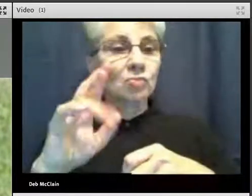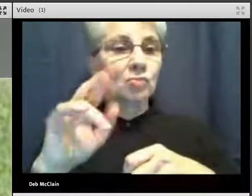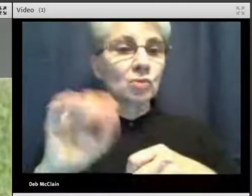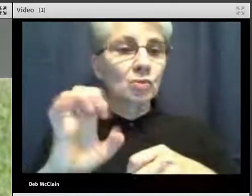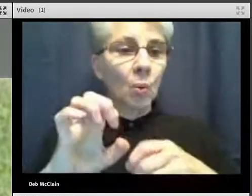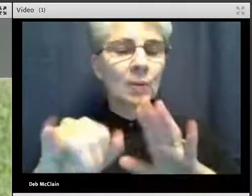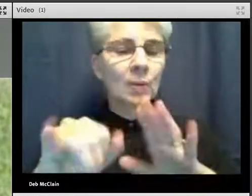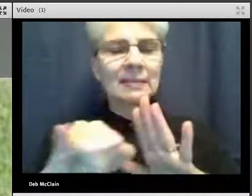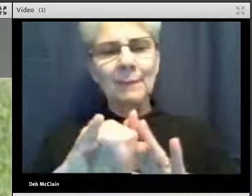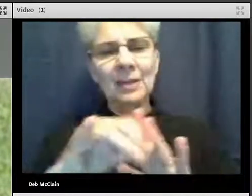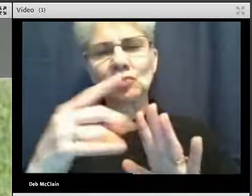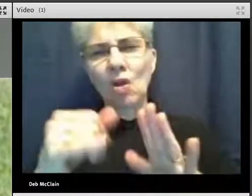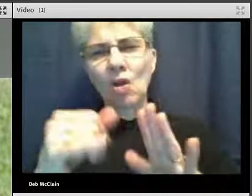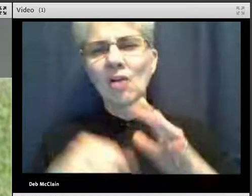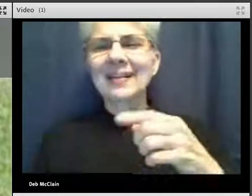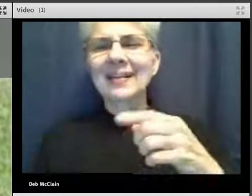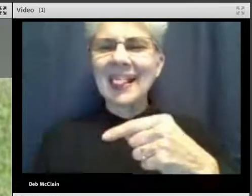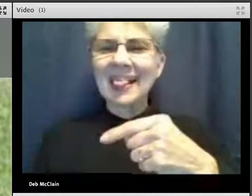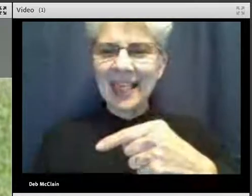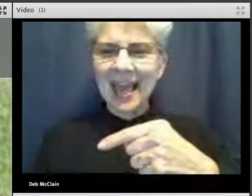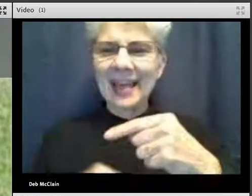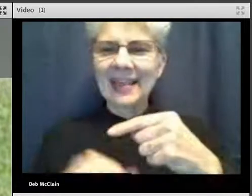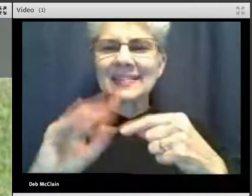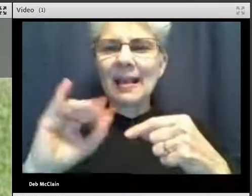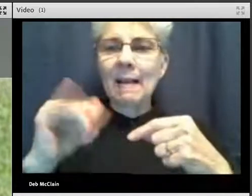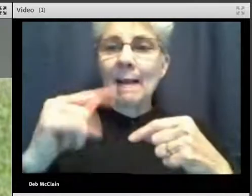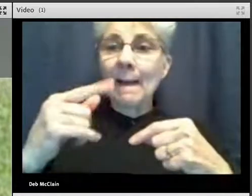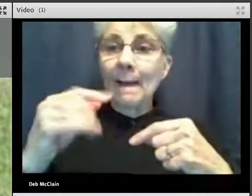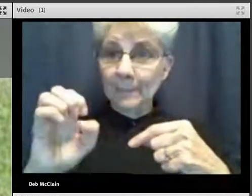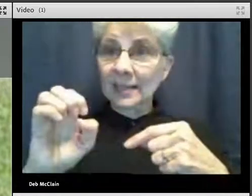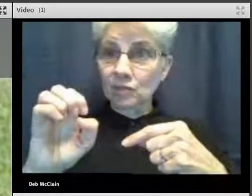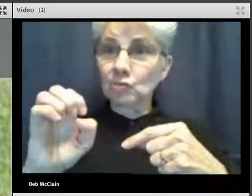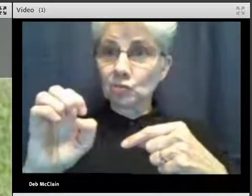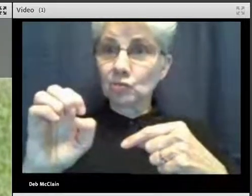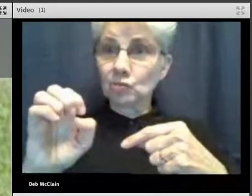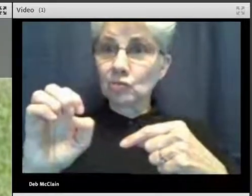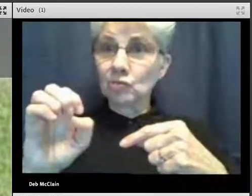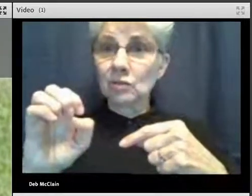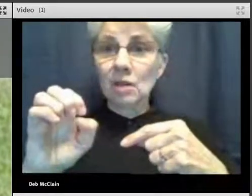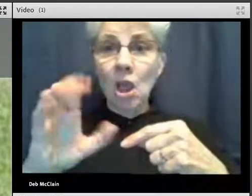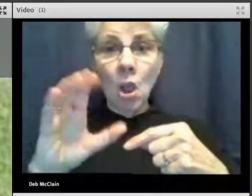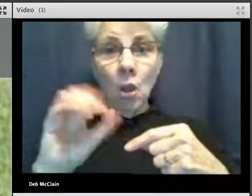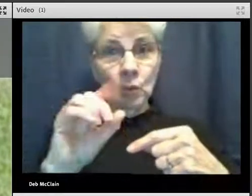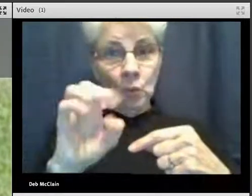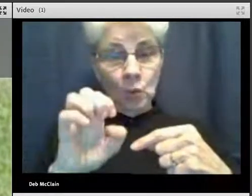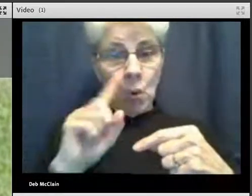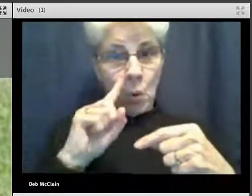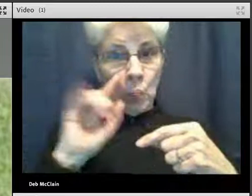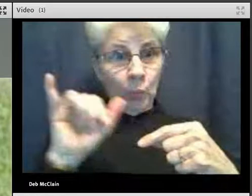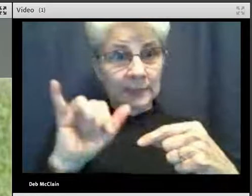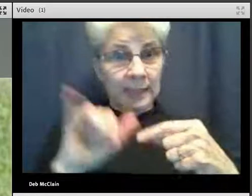this is what an image tag, an image -- the code for an image looks like on a website.